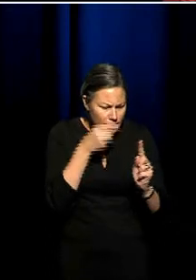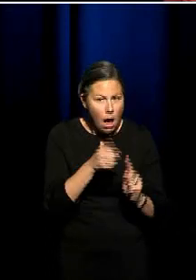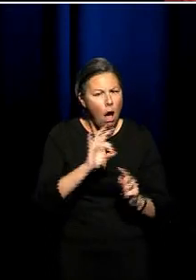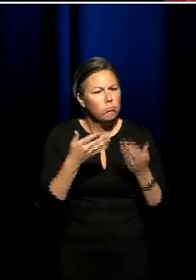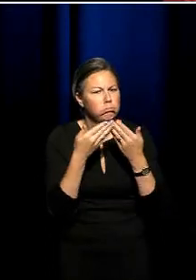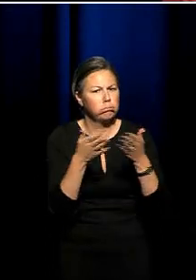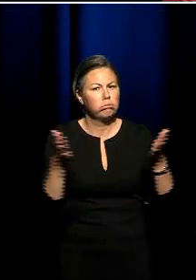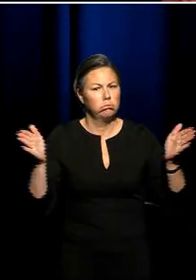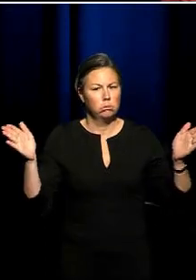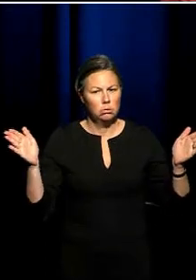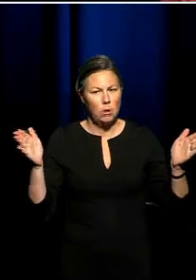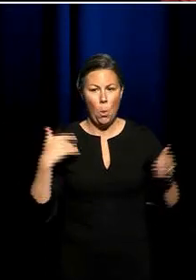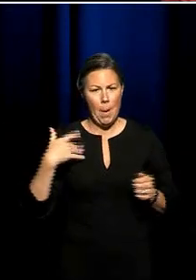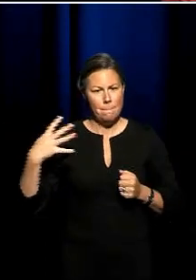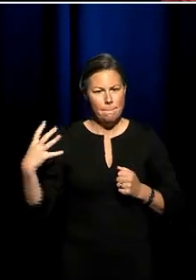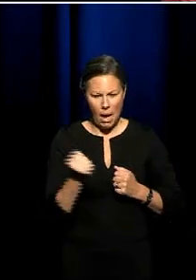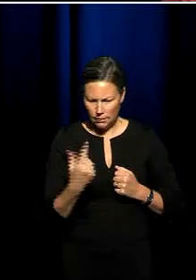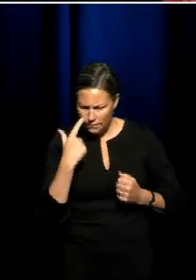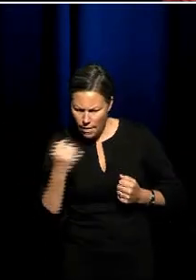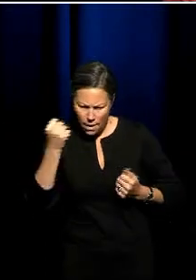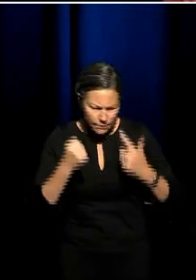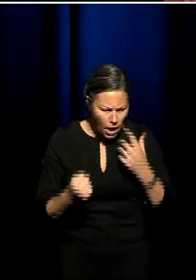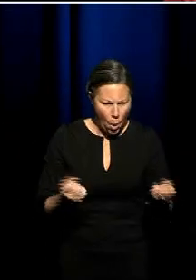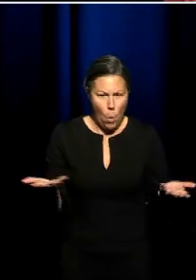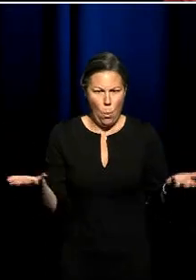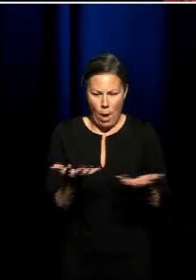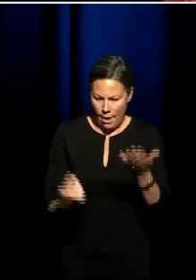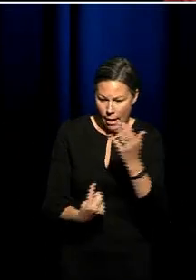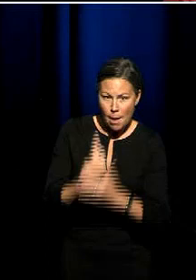to expose violence against, and abuse, neglect and exploitation of, people with